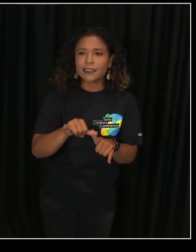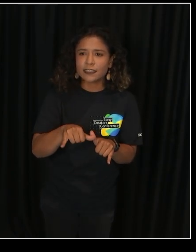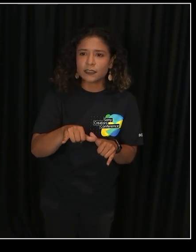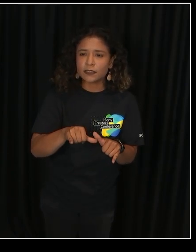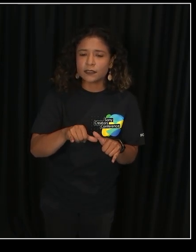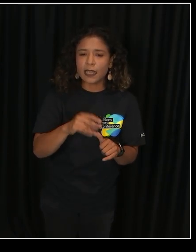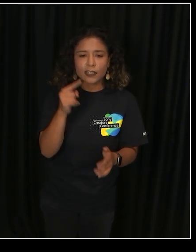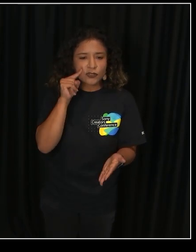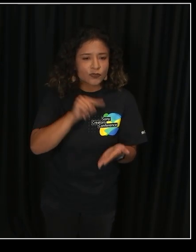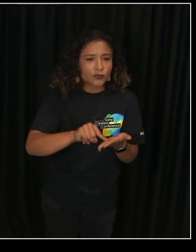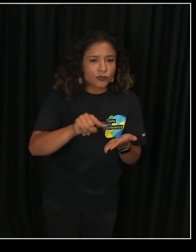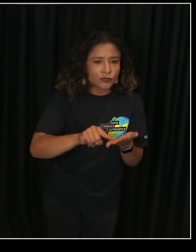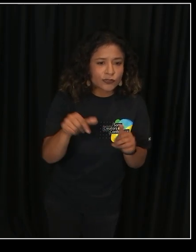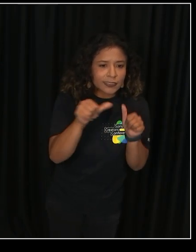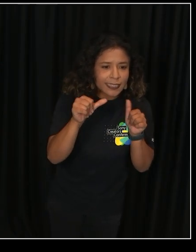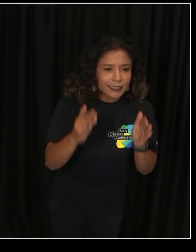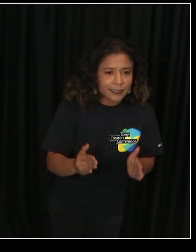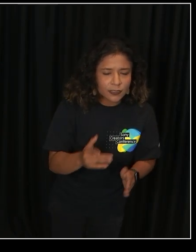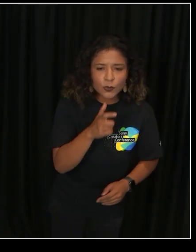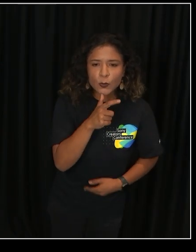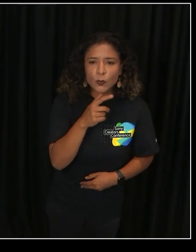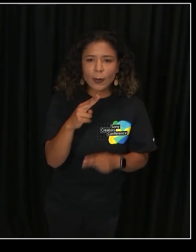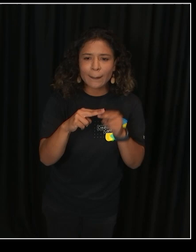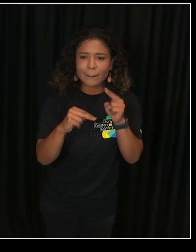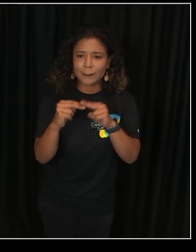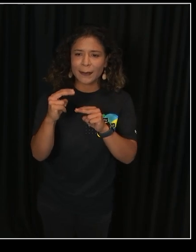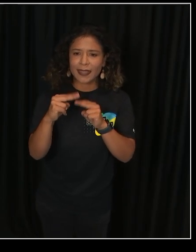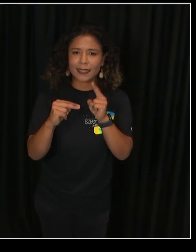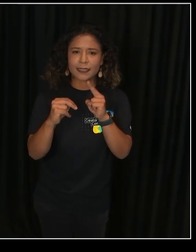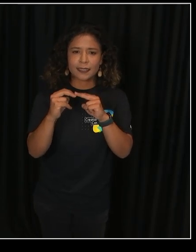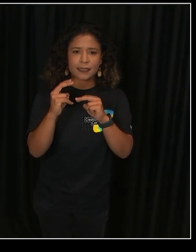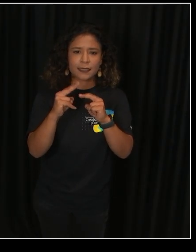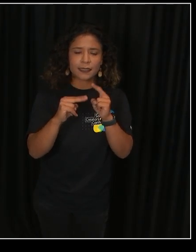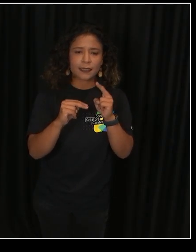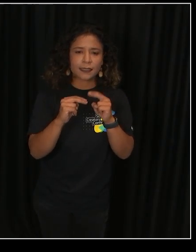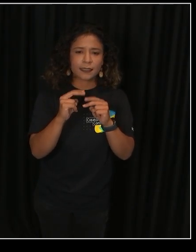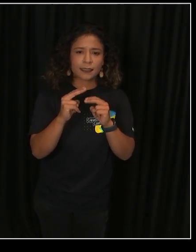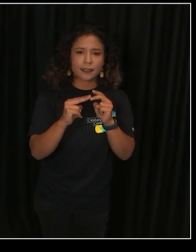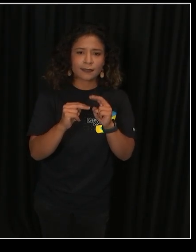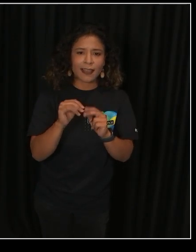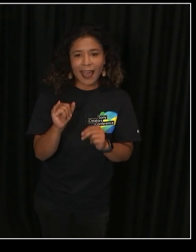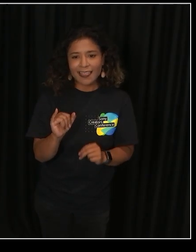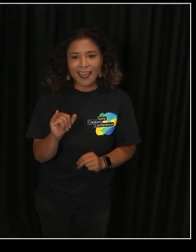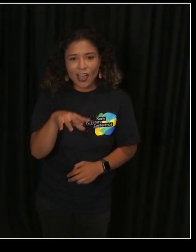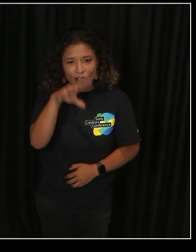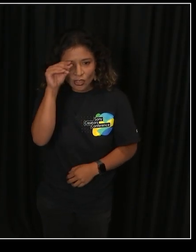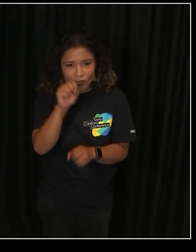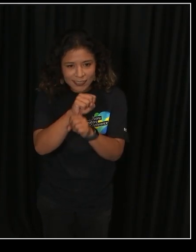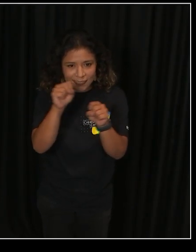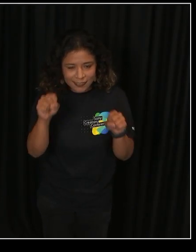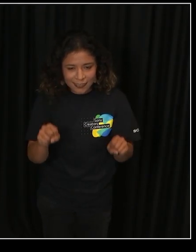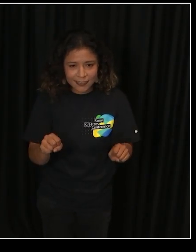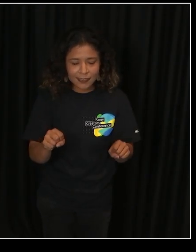research scientists who built the learning system and the cloud infrastructure and then the